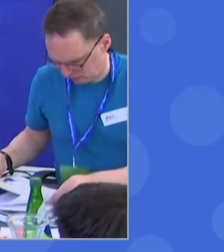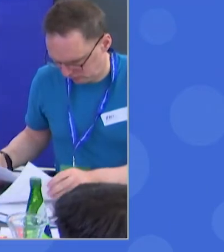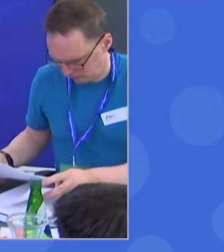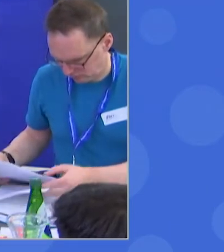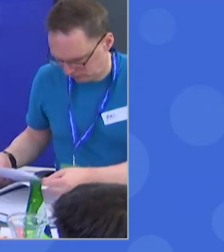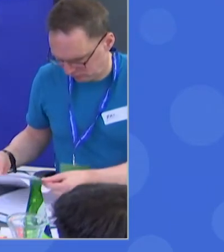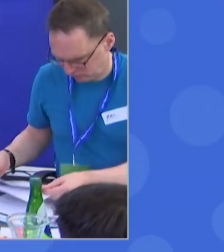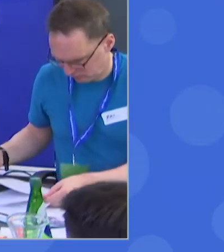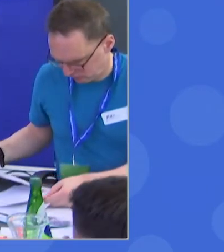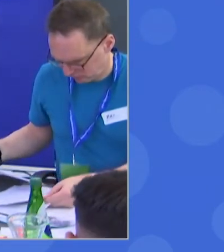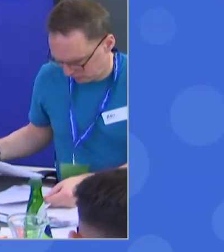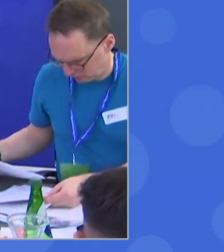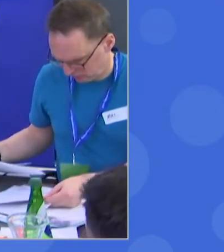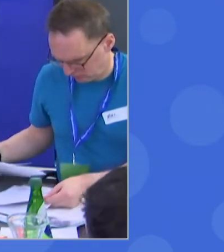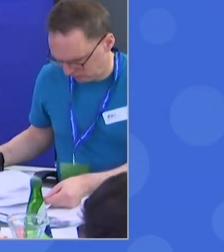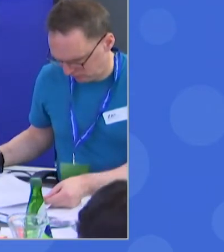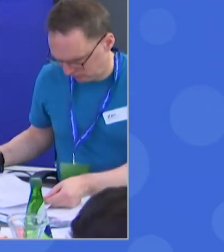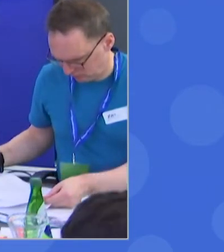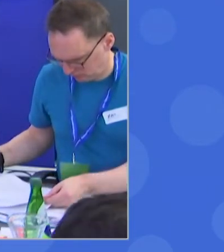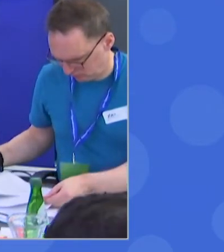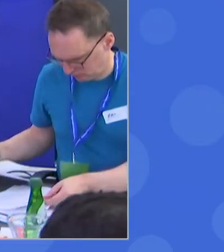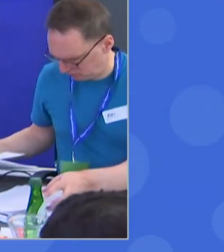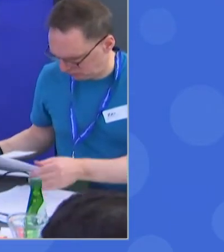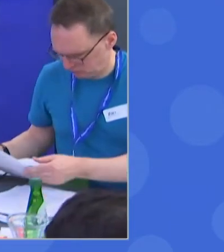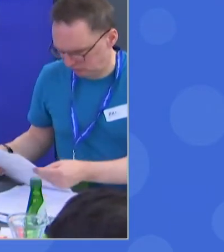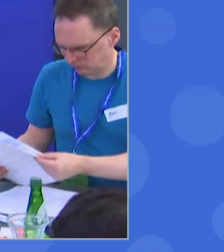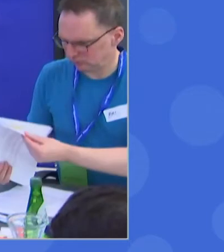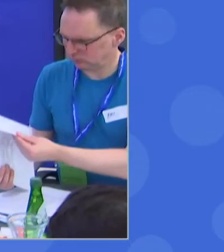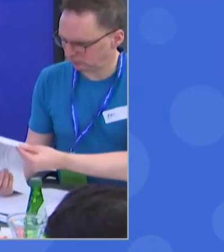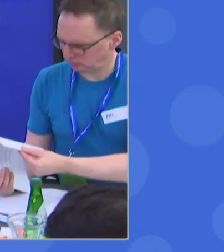electronic voting up on the screen the reason we have that and very exciting